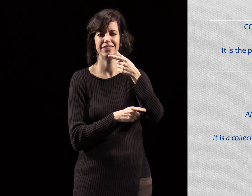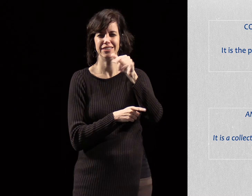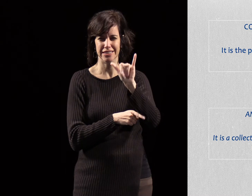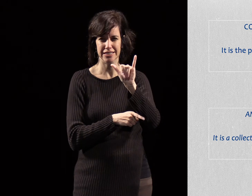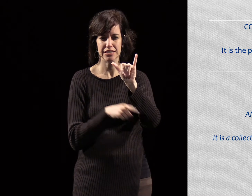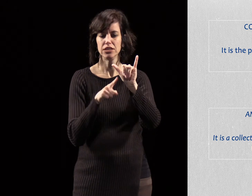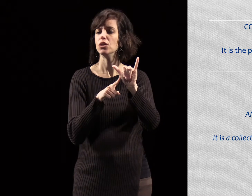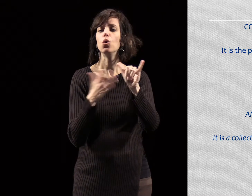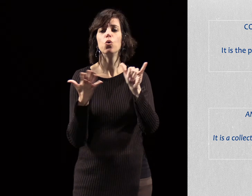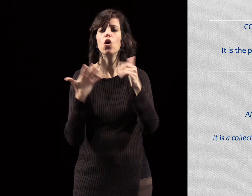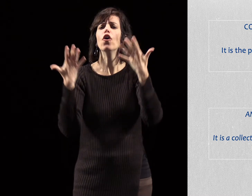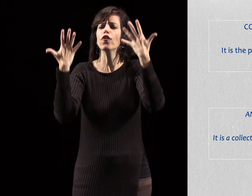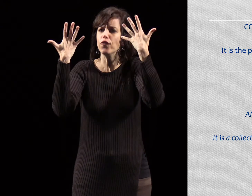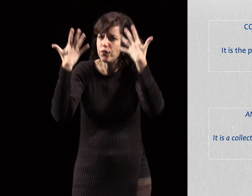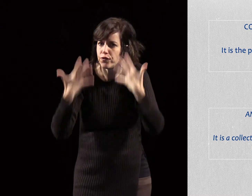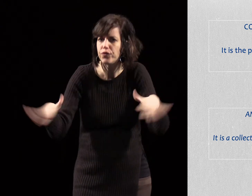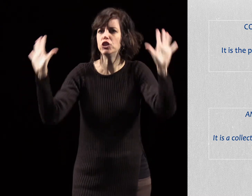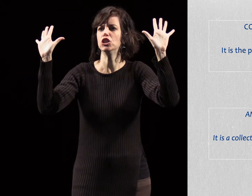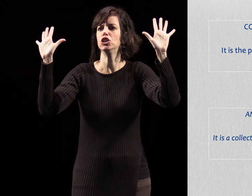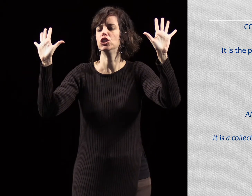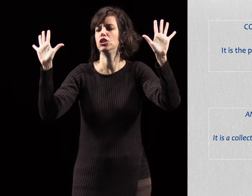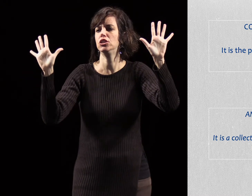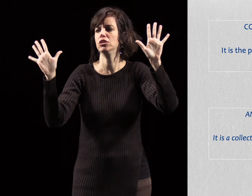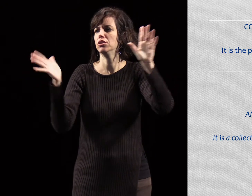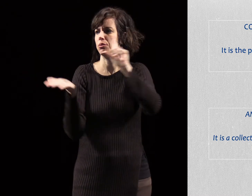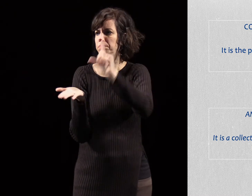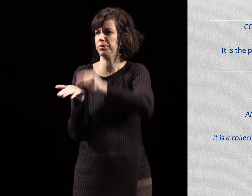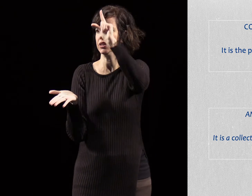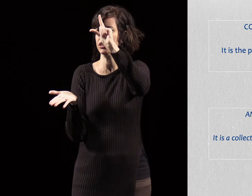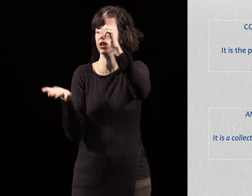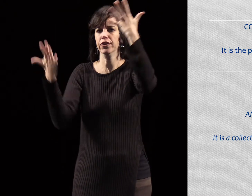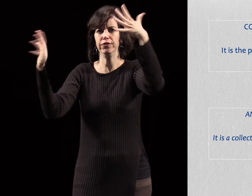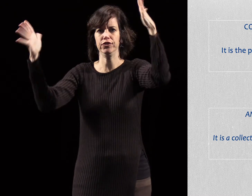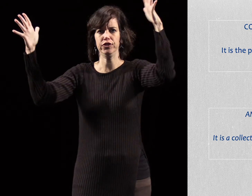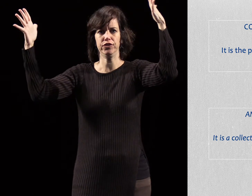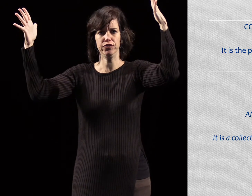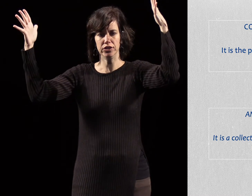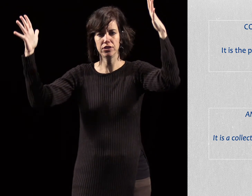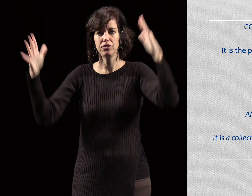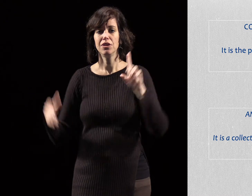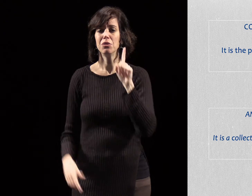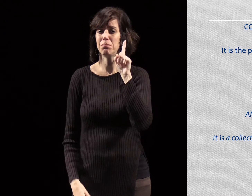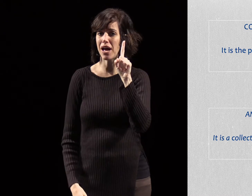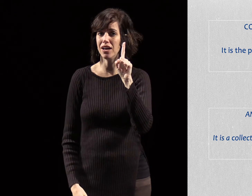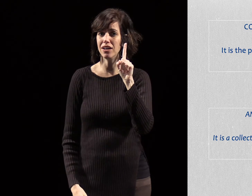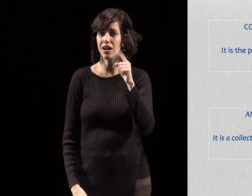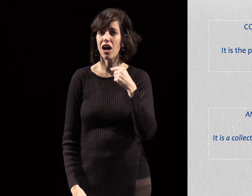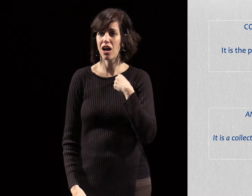So with anthologies, this is a collection of works that are already published.